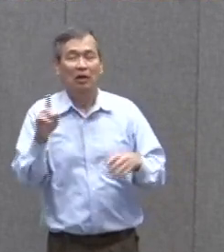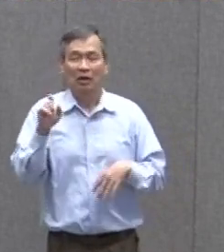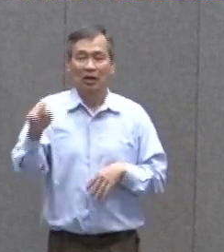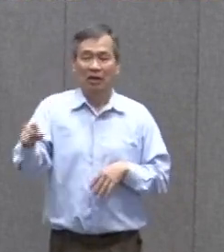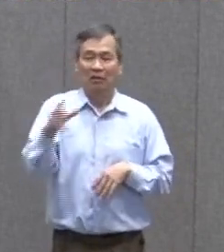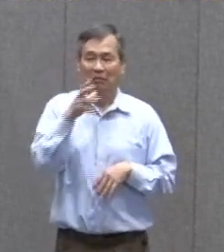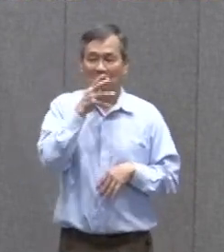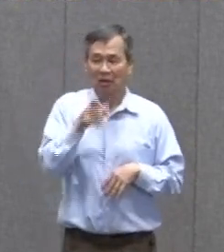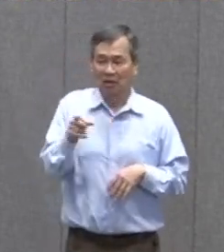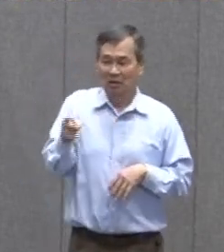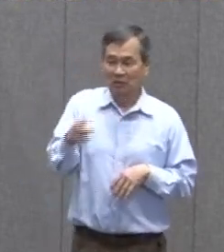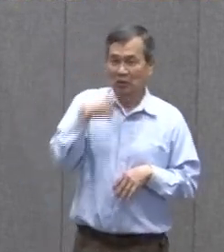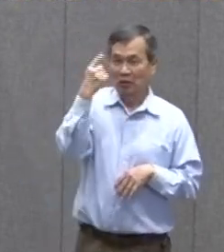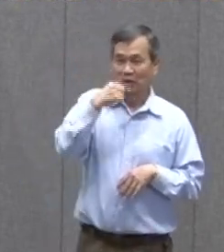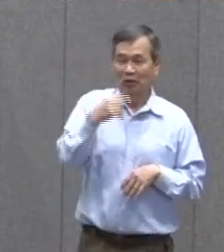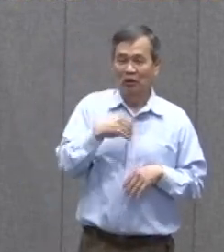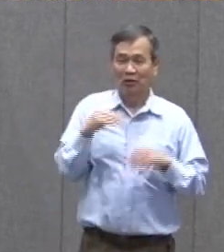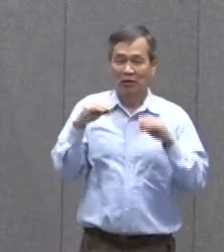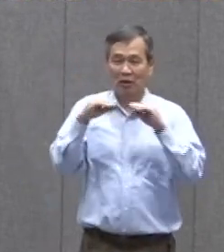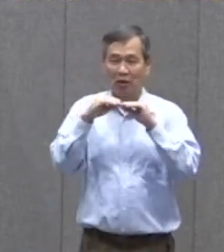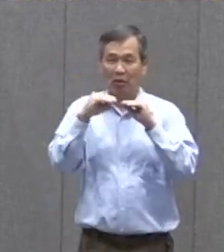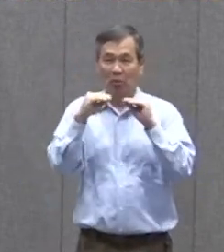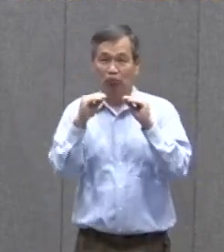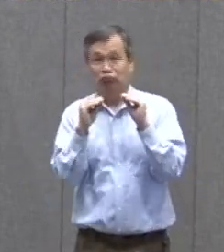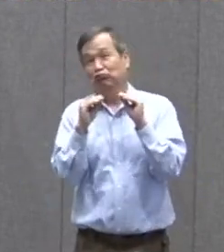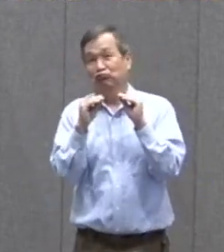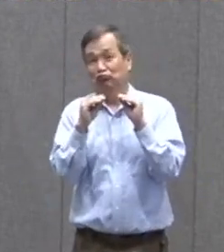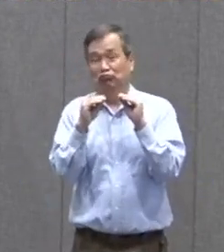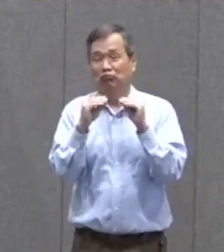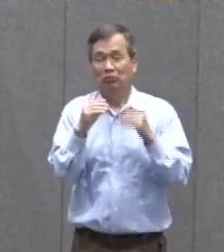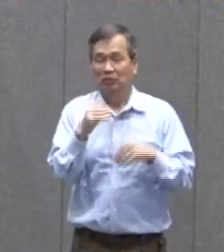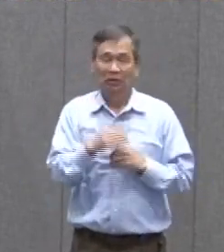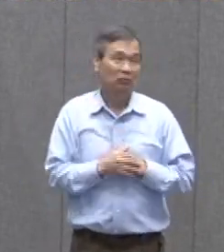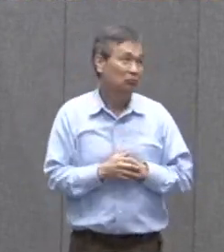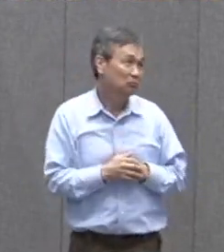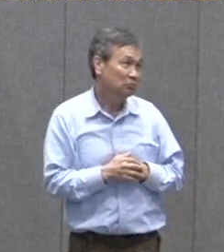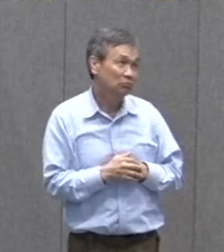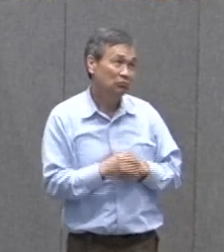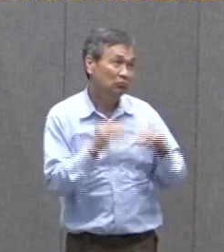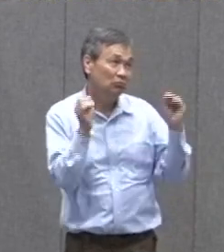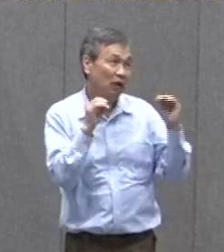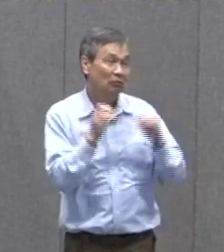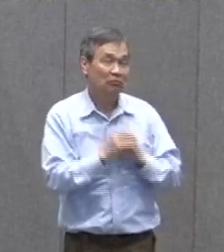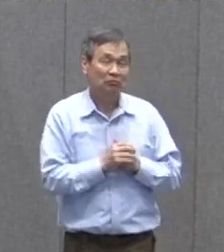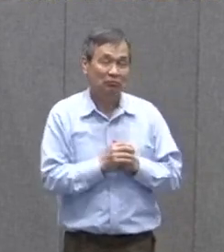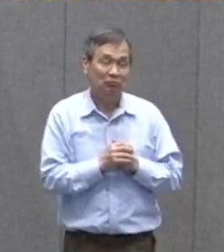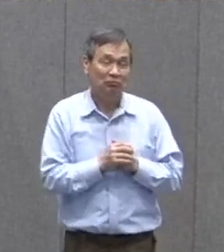"You look a bit bent out of shape." "Nothing," mumbled Spoon.